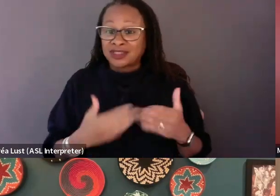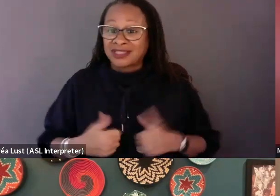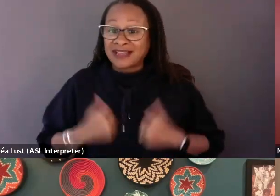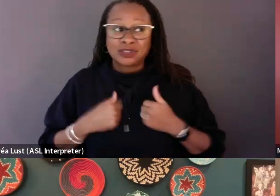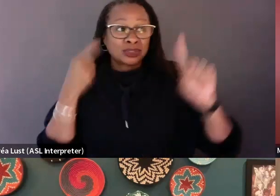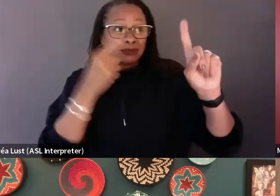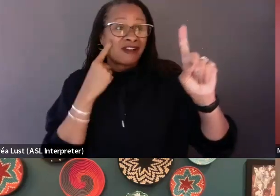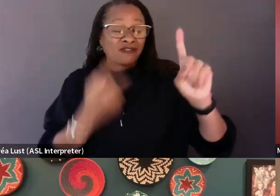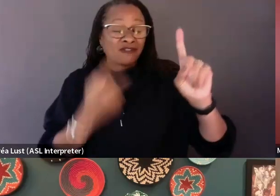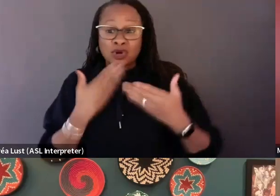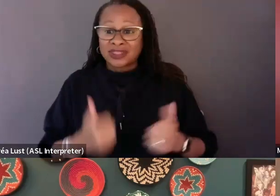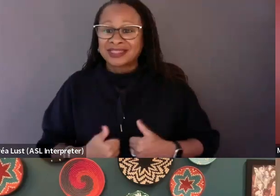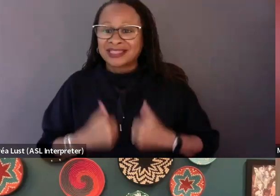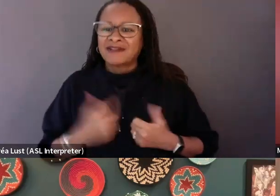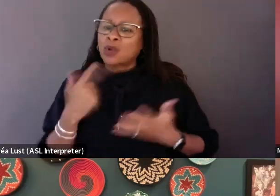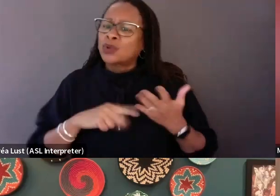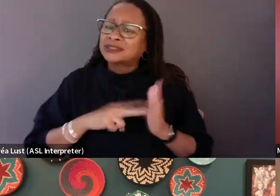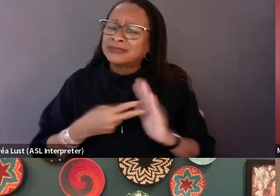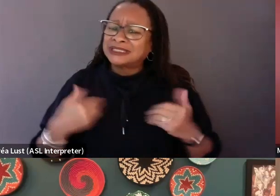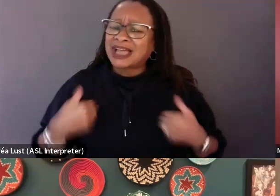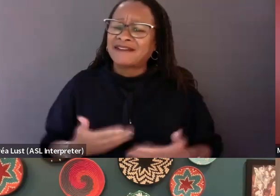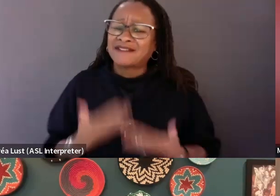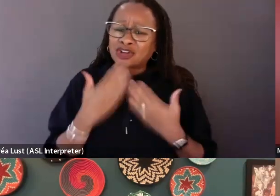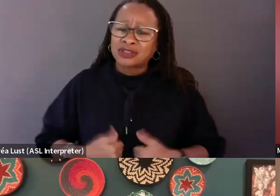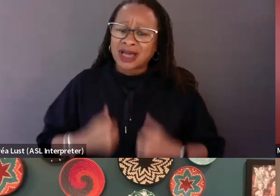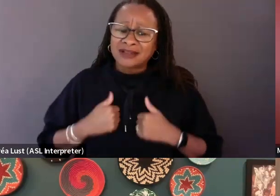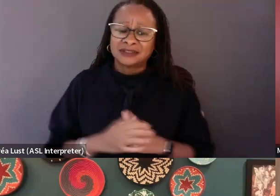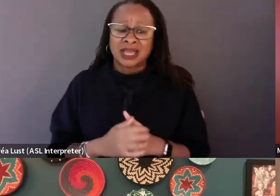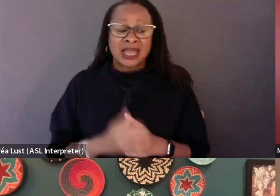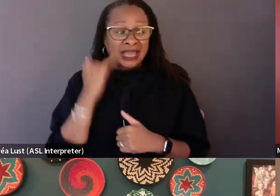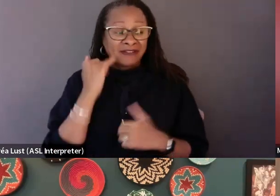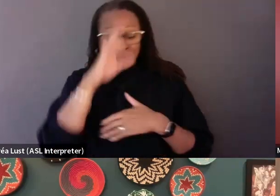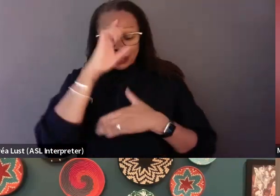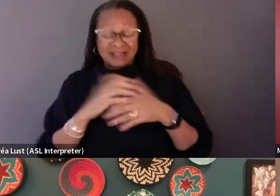What does it mean to have a good life? And those were really the value systems that we were raised with.